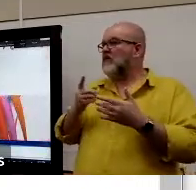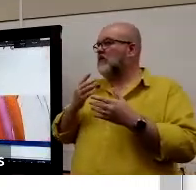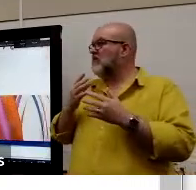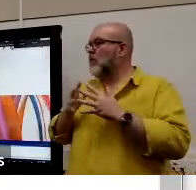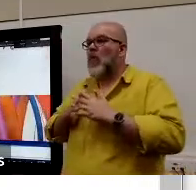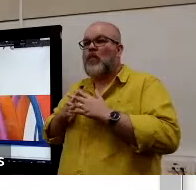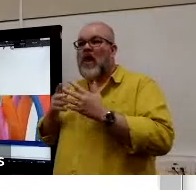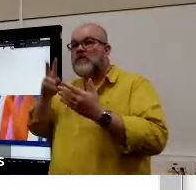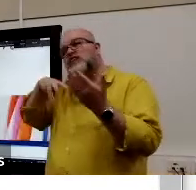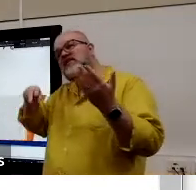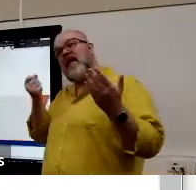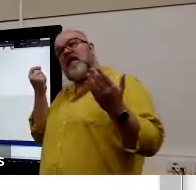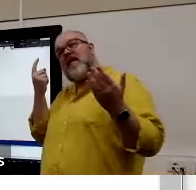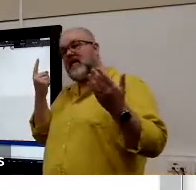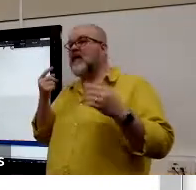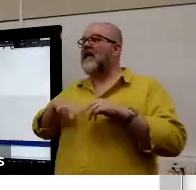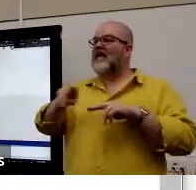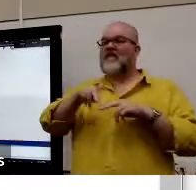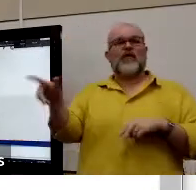of pages there and information so it's worthwhile having a read through.